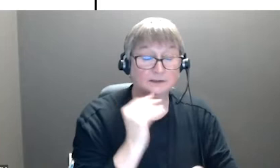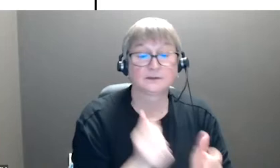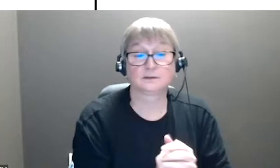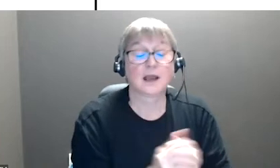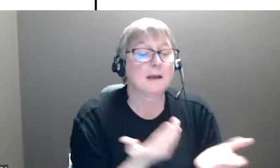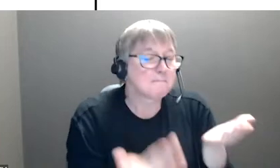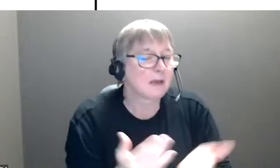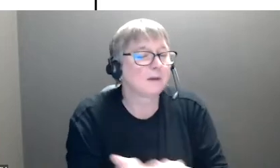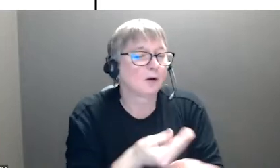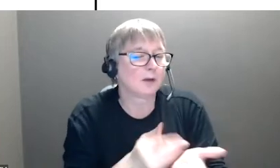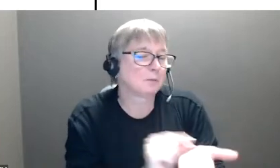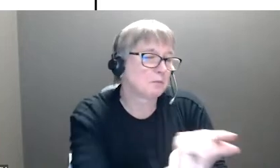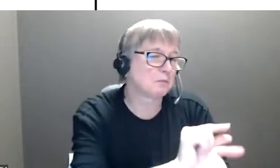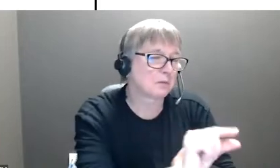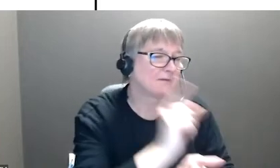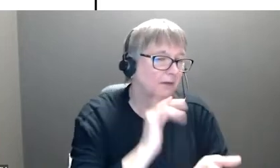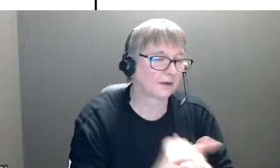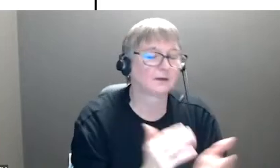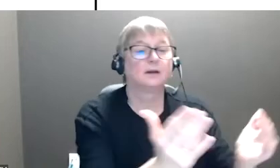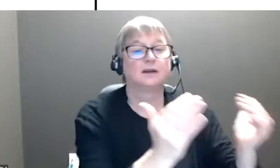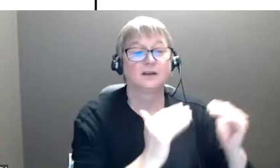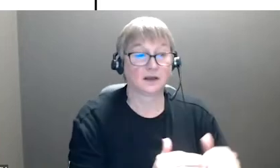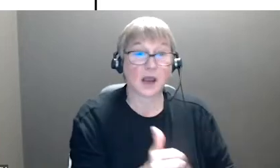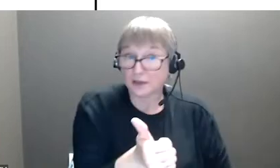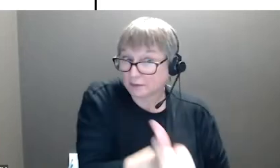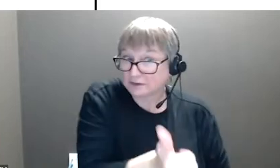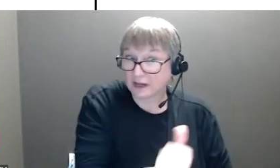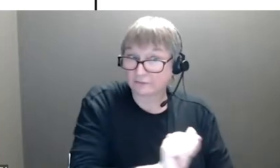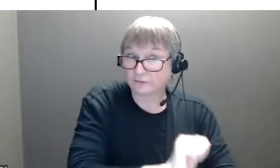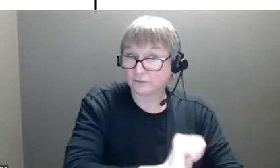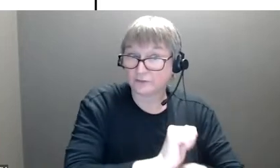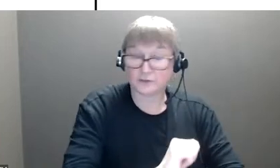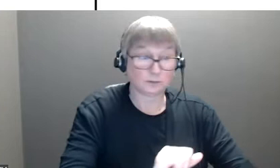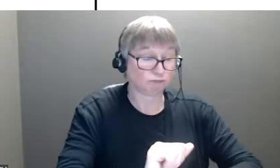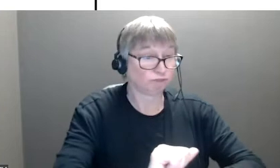which is supporting economic independence of persons with disabilities. The fourth is enhanced